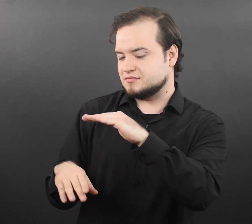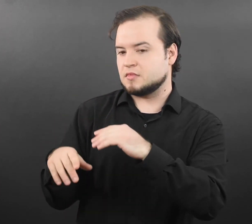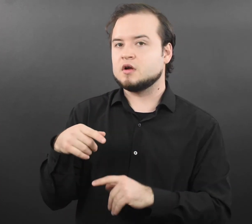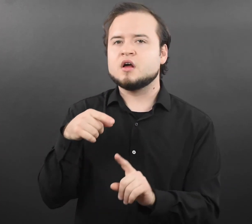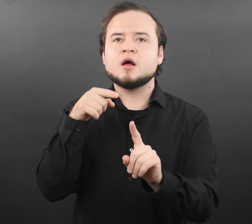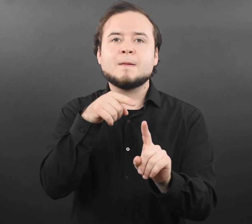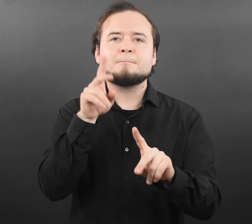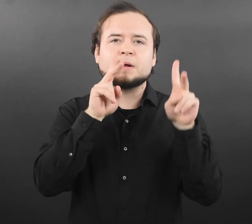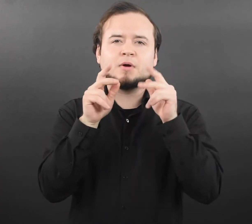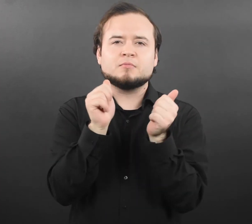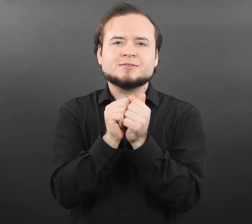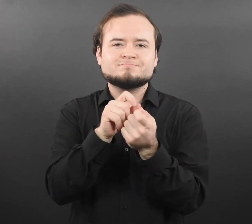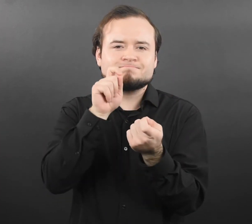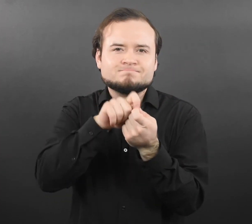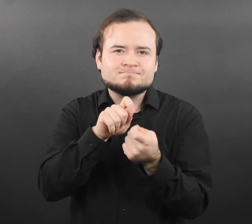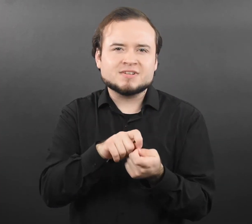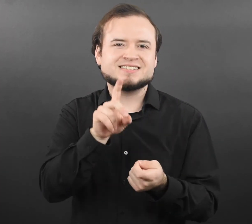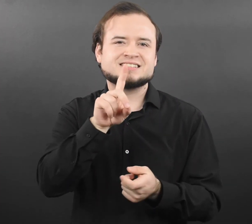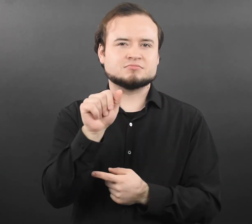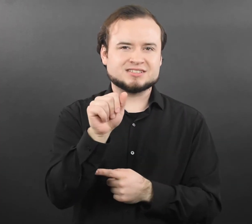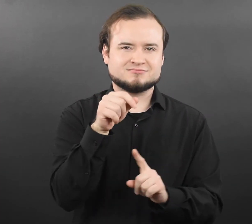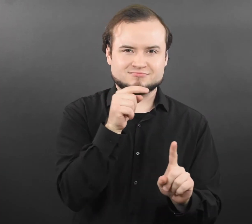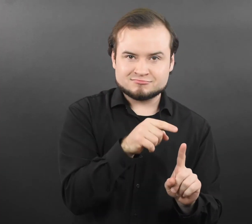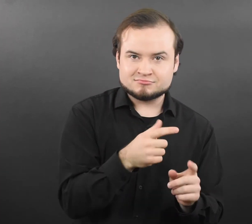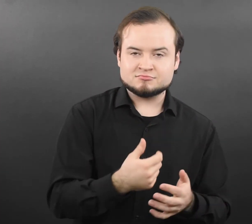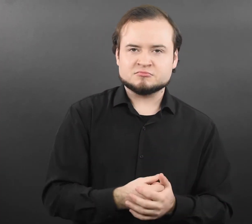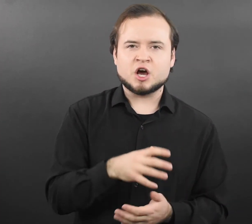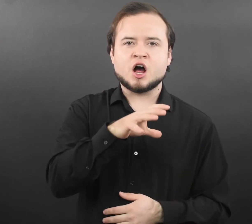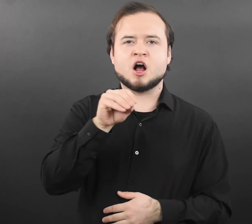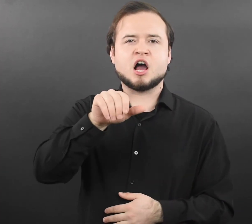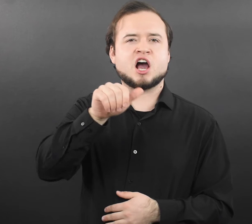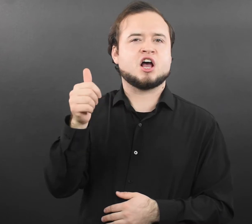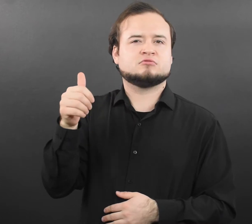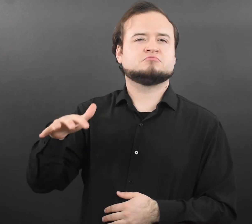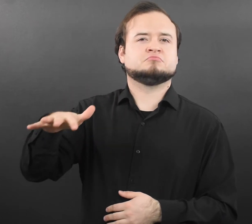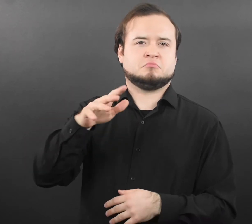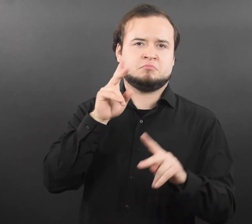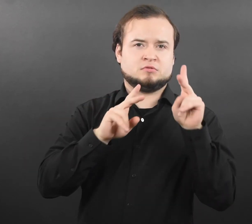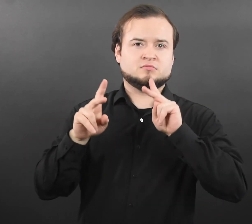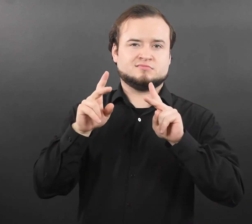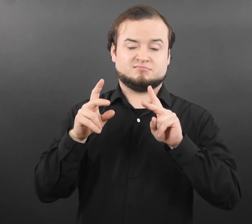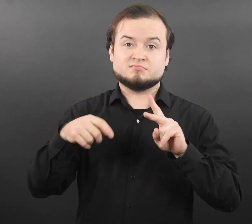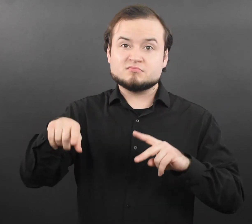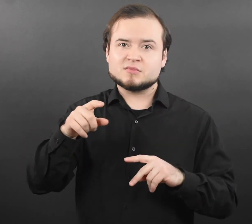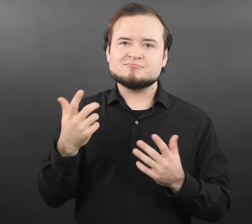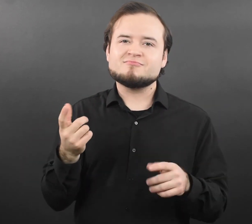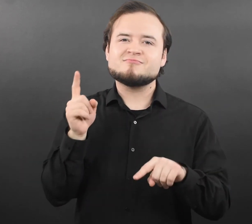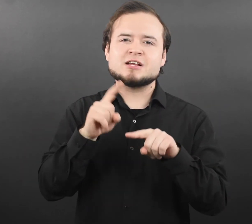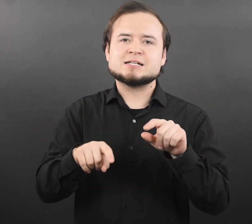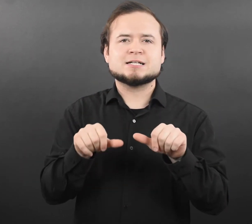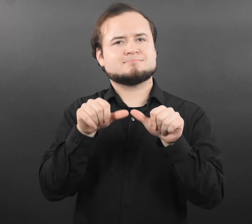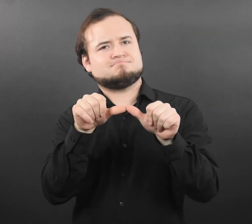people with certain disabilities, and others who cannot consistently wear a mask around others.